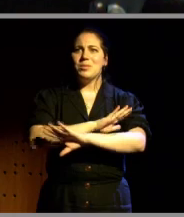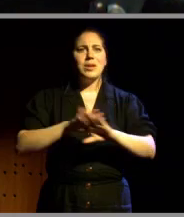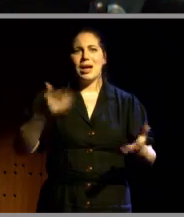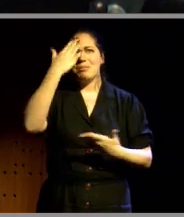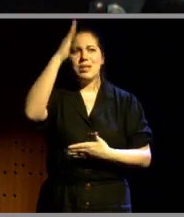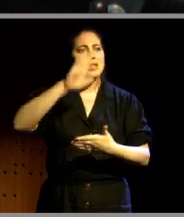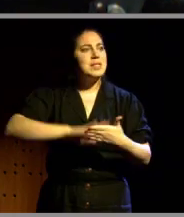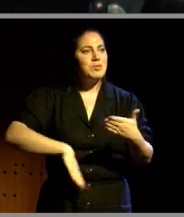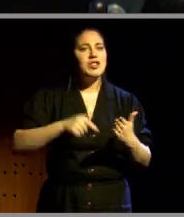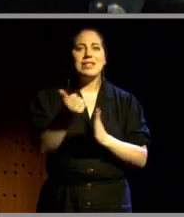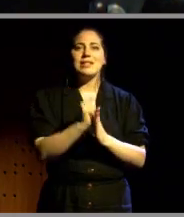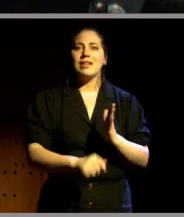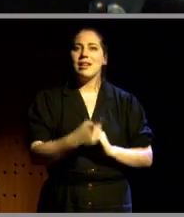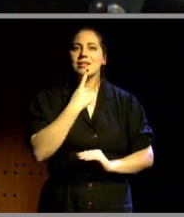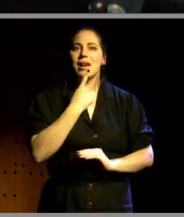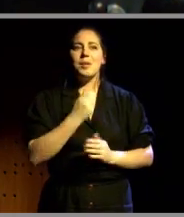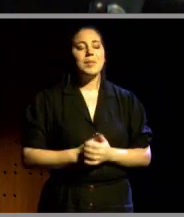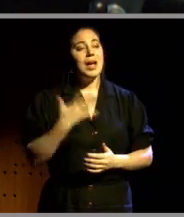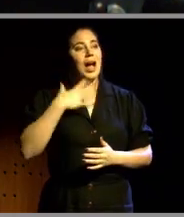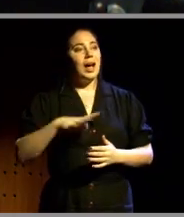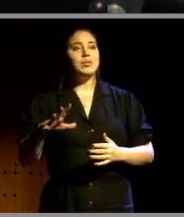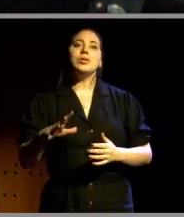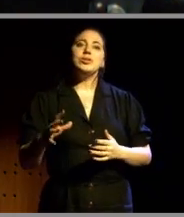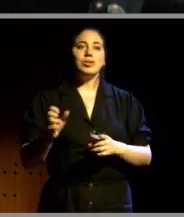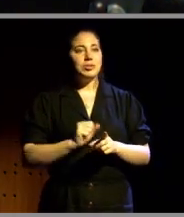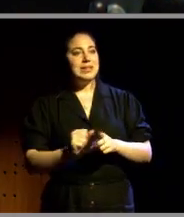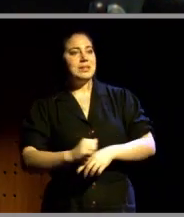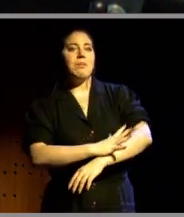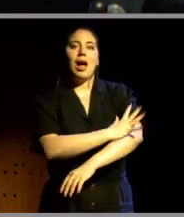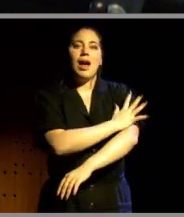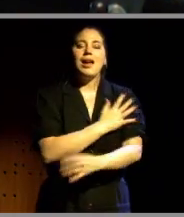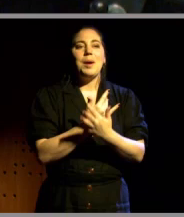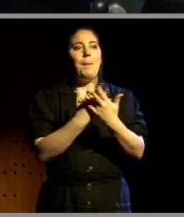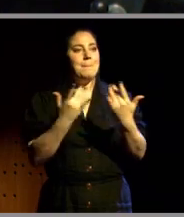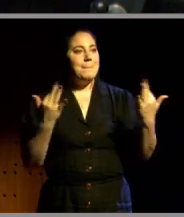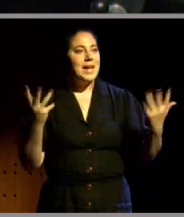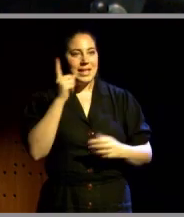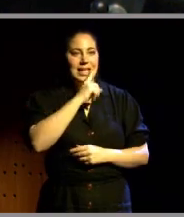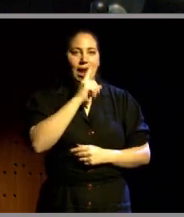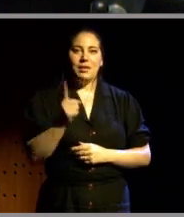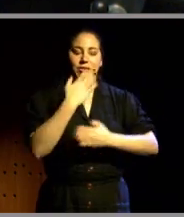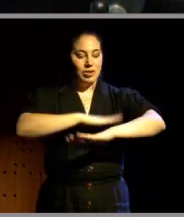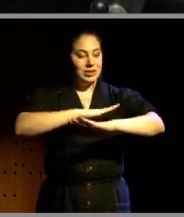I hope to inspire young First Nation singers to see that achieving their dreams is possible.